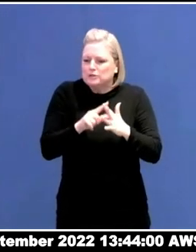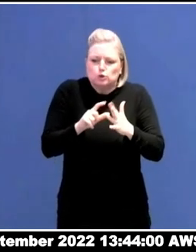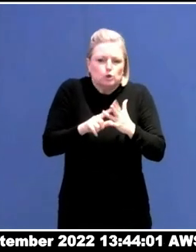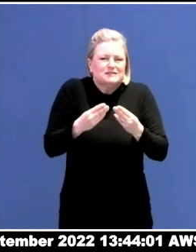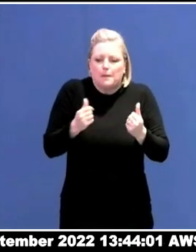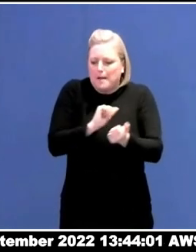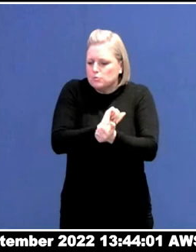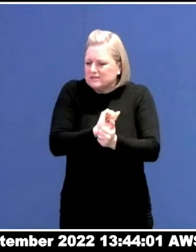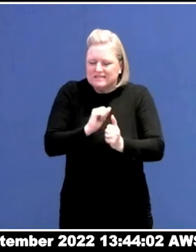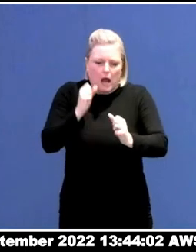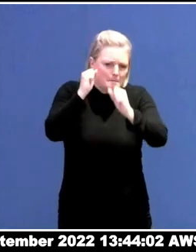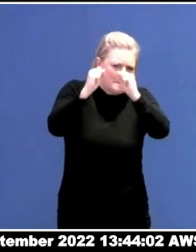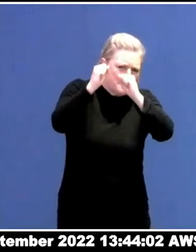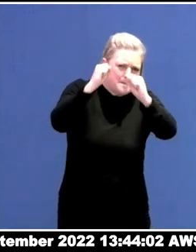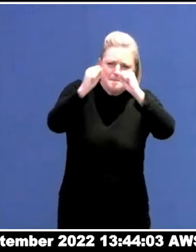They were sent to detention units or segregated.